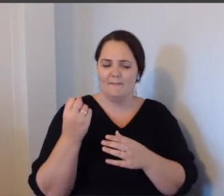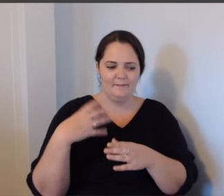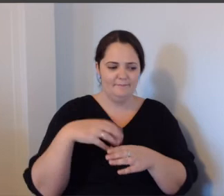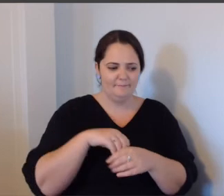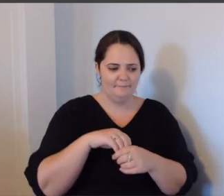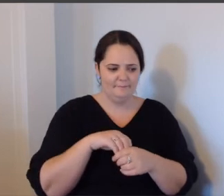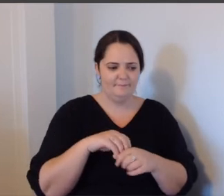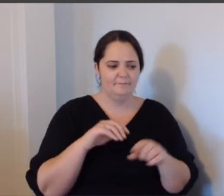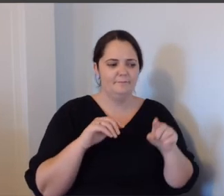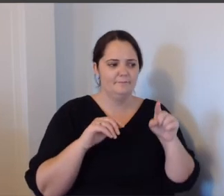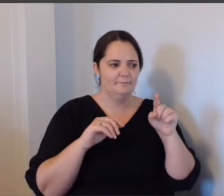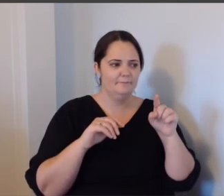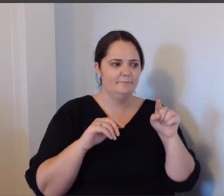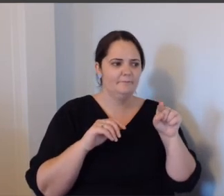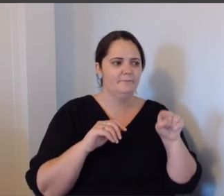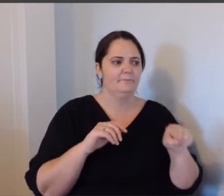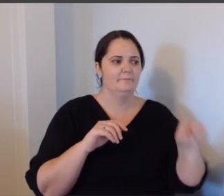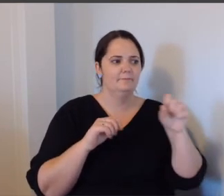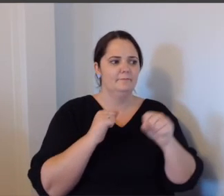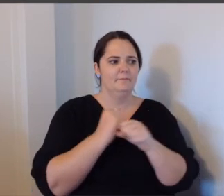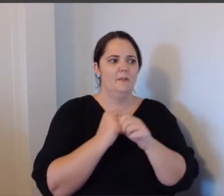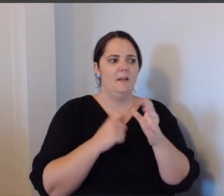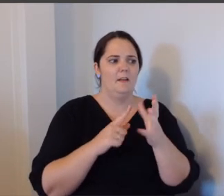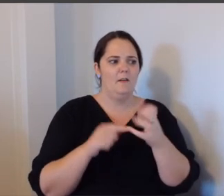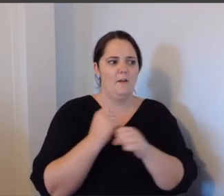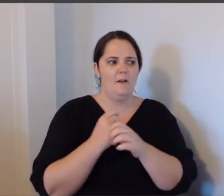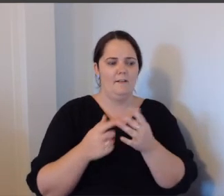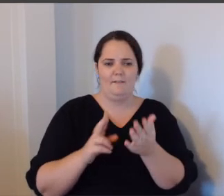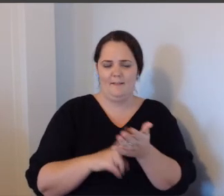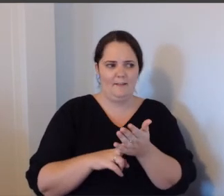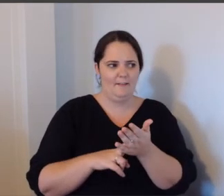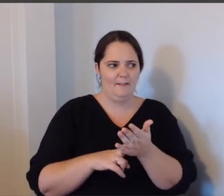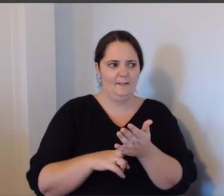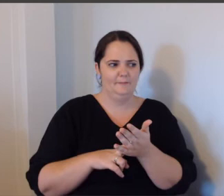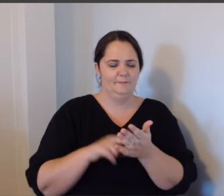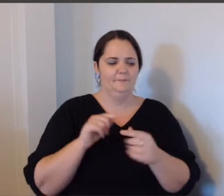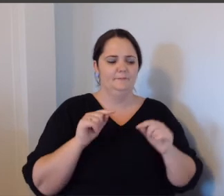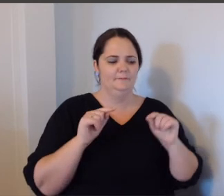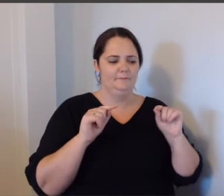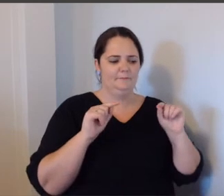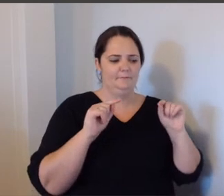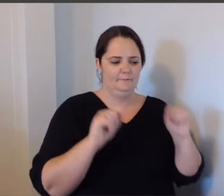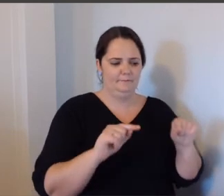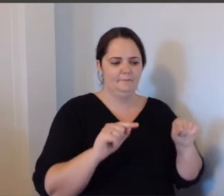Landscape from 1892 and these various strains of sexual libido and the outsider come together